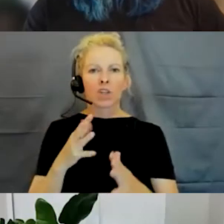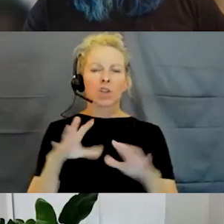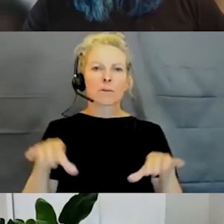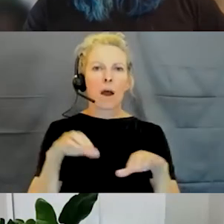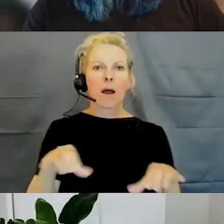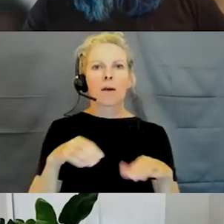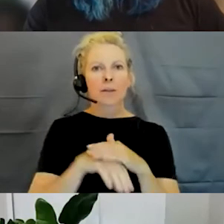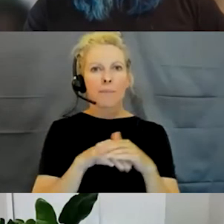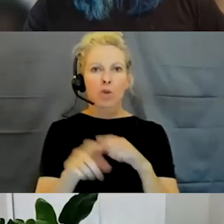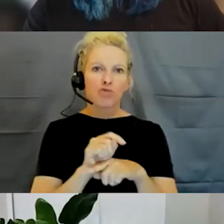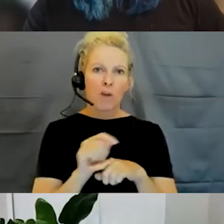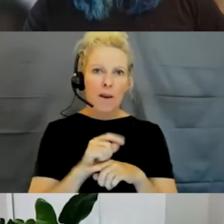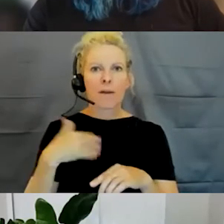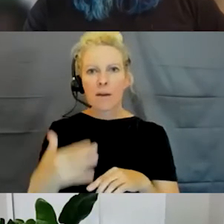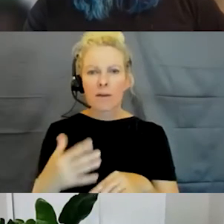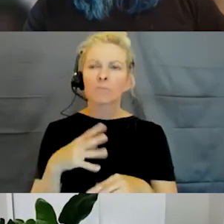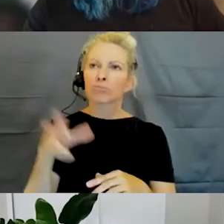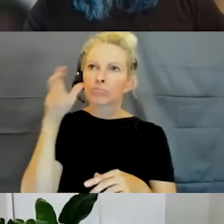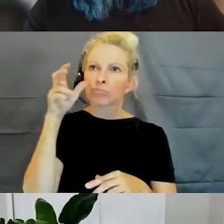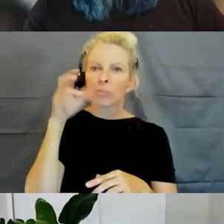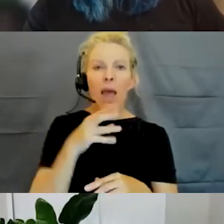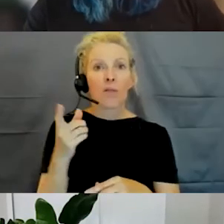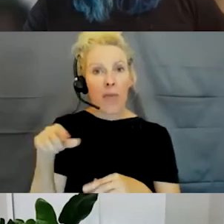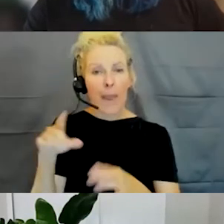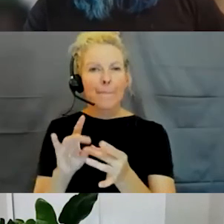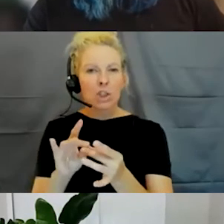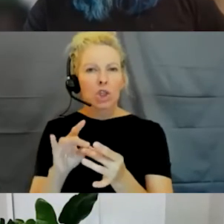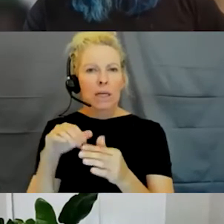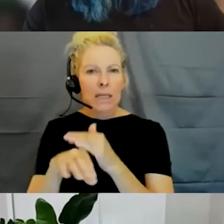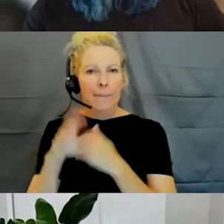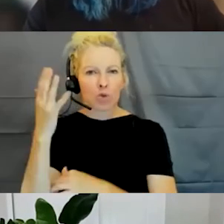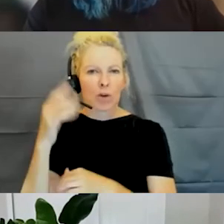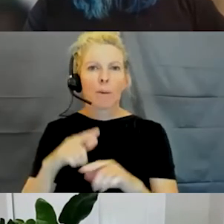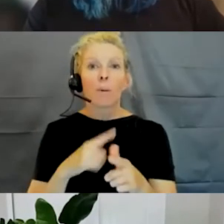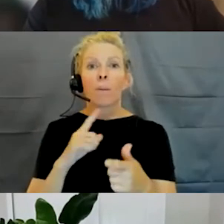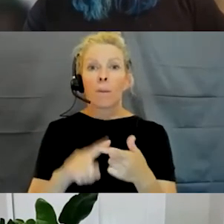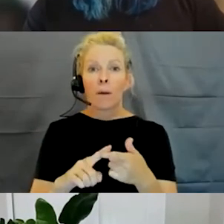they had mentioned the accessibility tree but I was at a training a couple years after starting